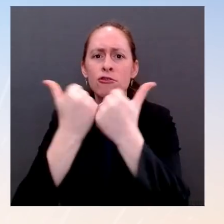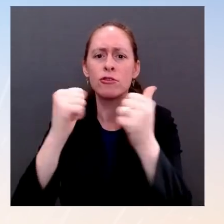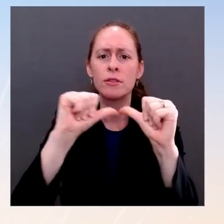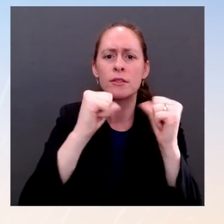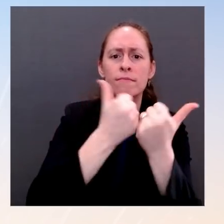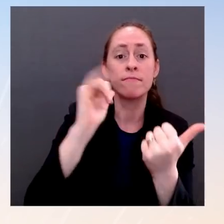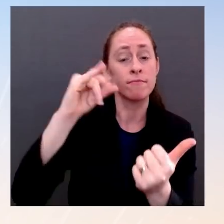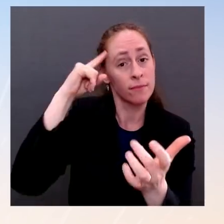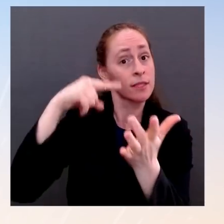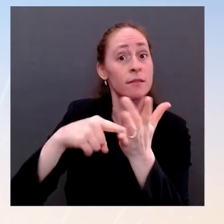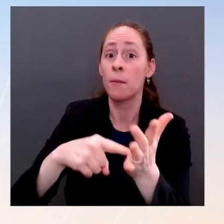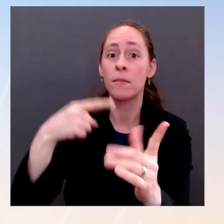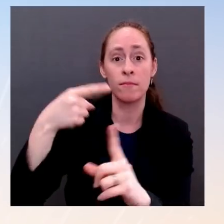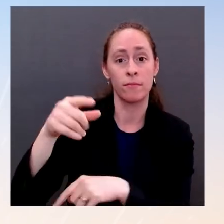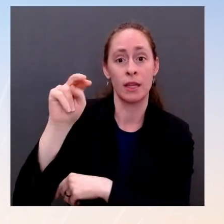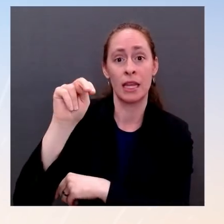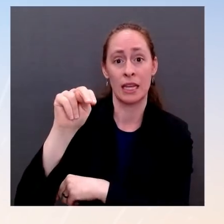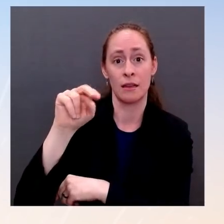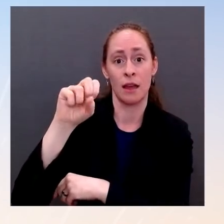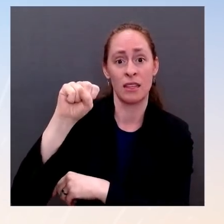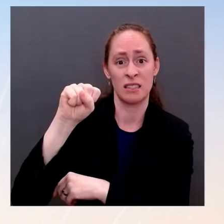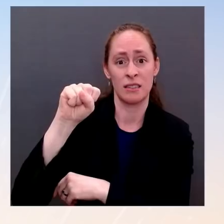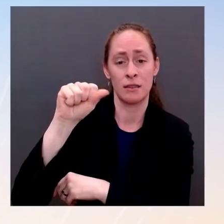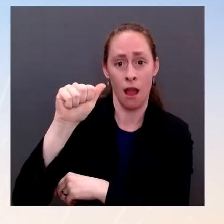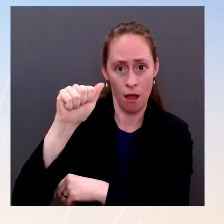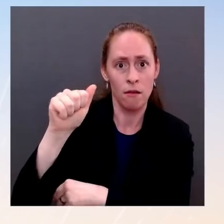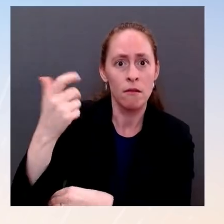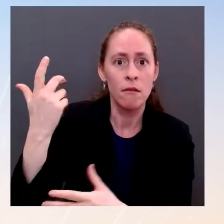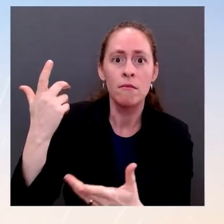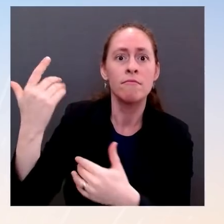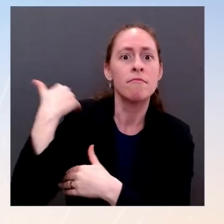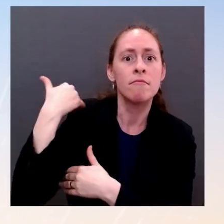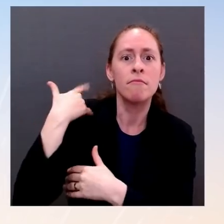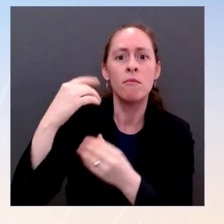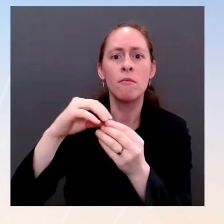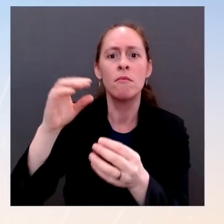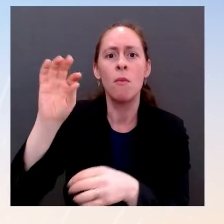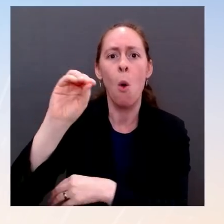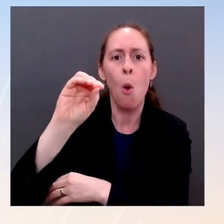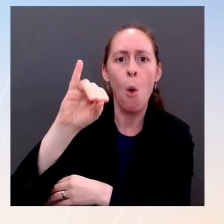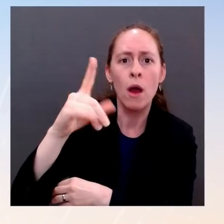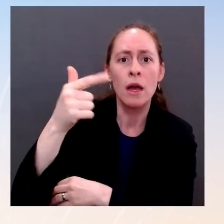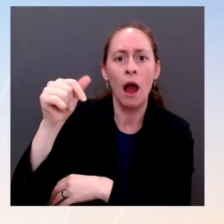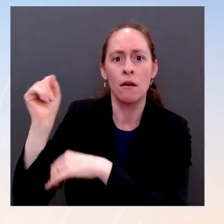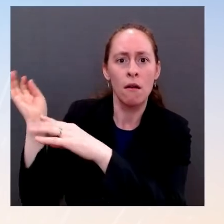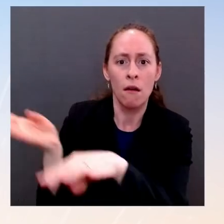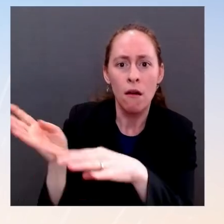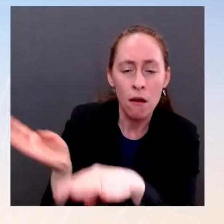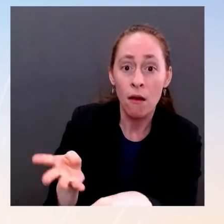conduct vulnerability assessments, and exercise their incident response plans. TSA is now working to expand